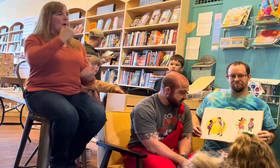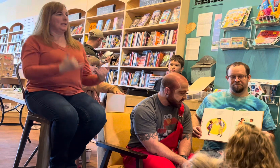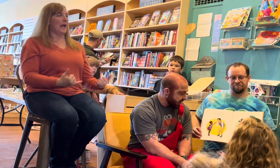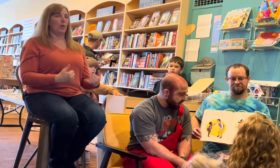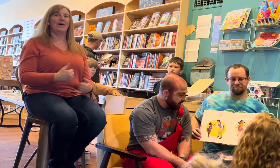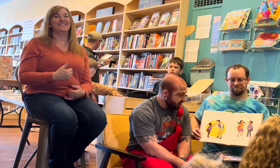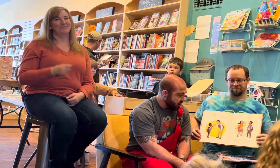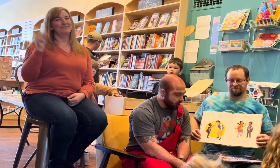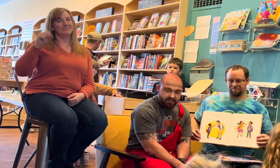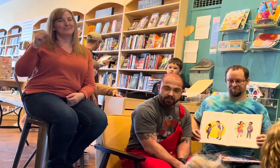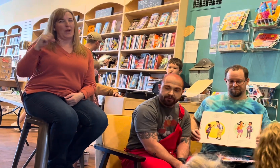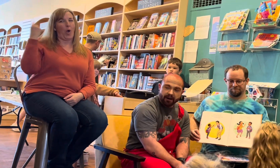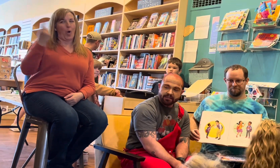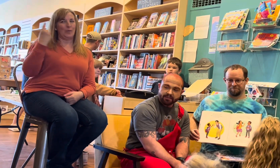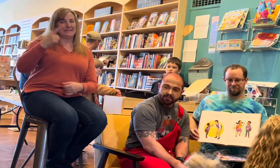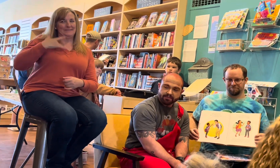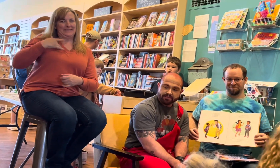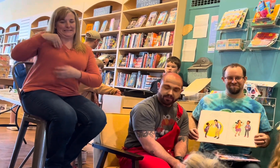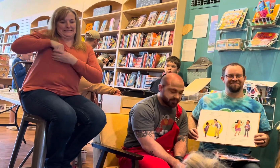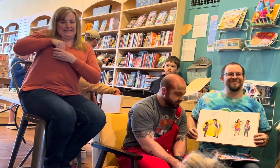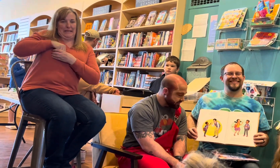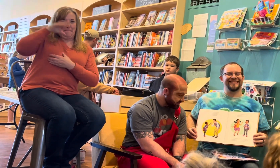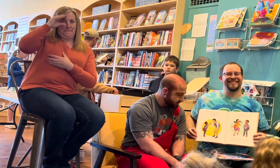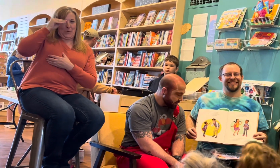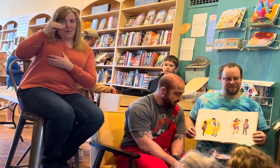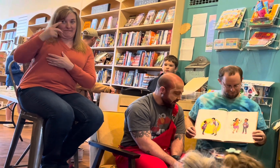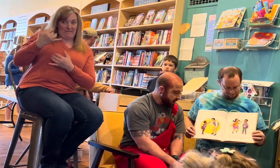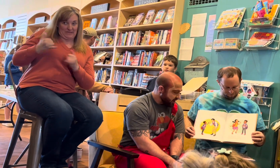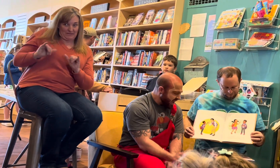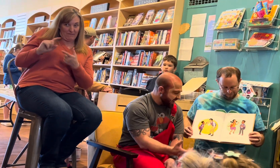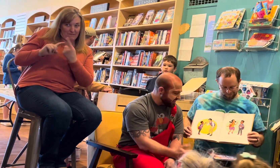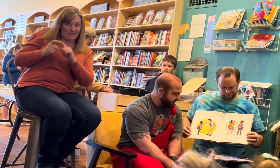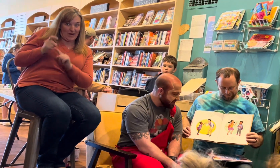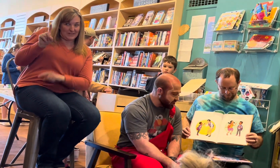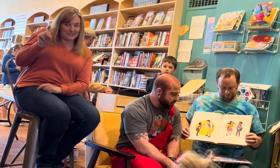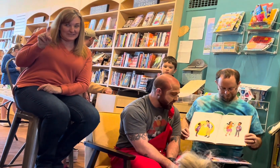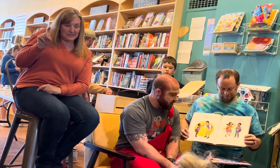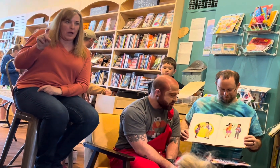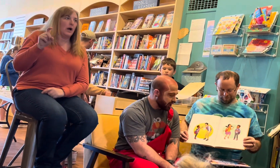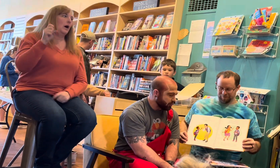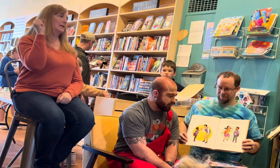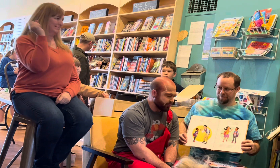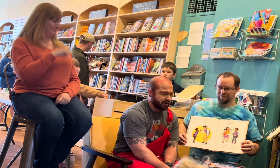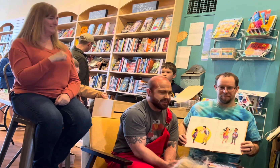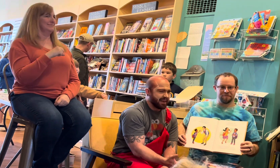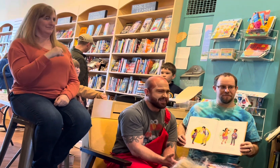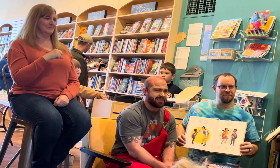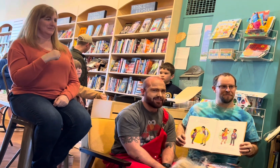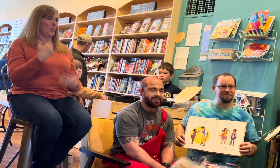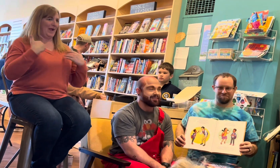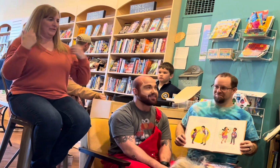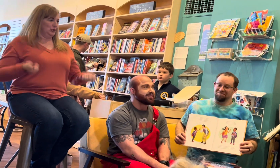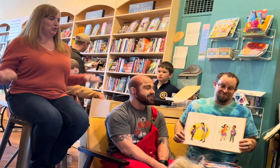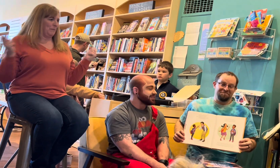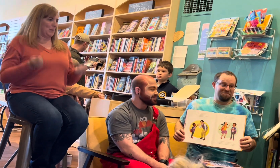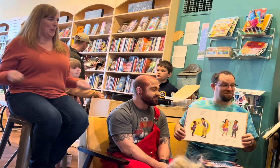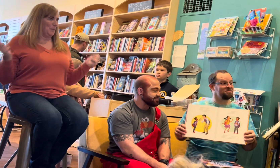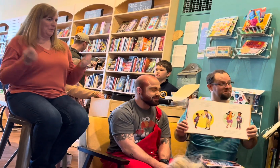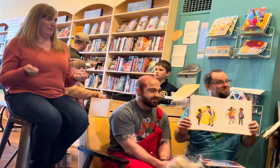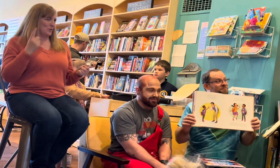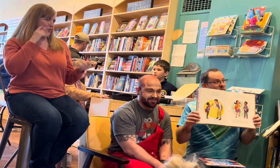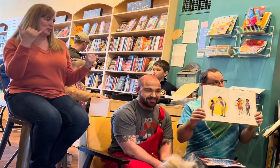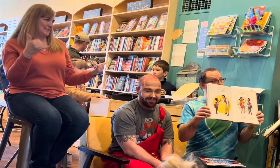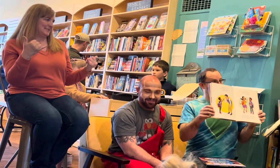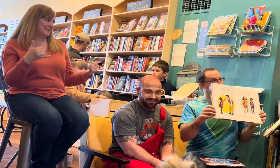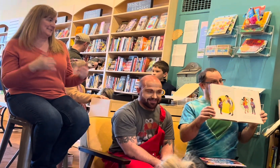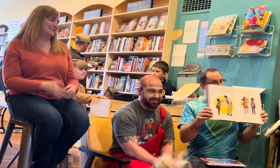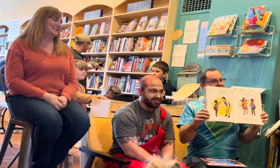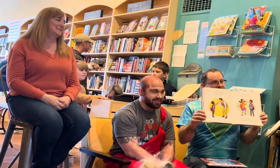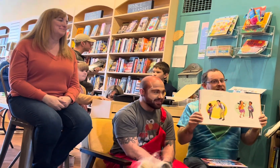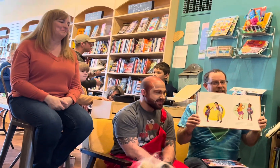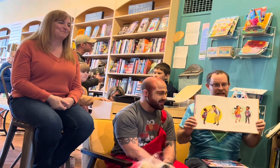inside. Are we still friends?" "Yes! Did you bring your jump pope for recess?"